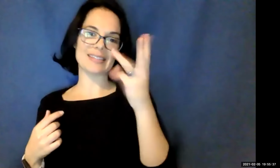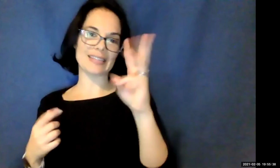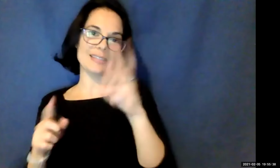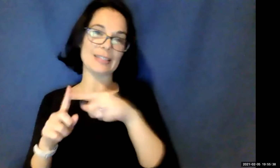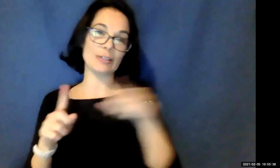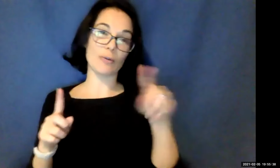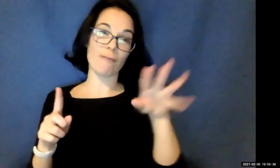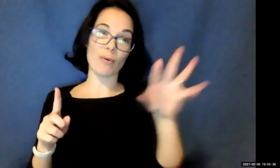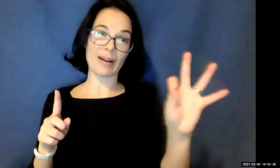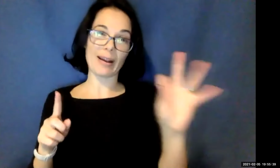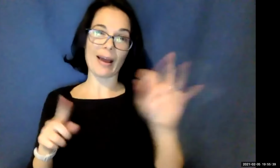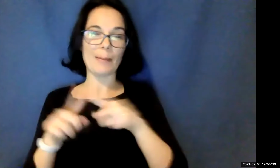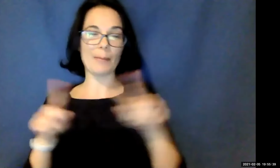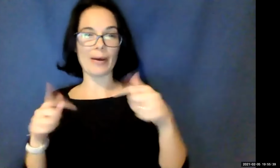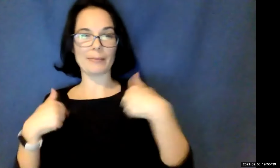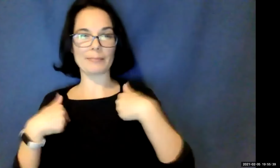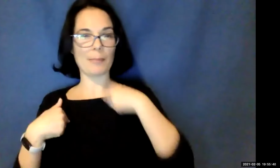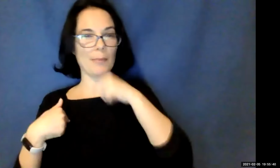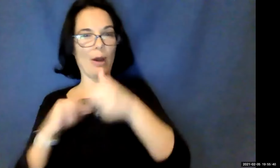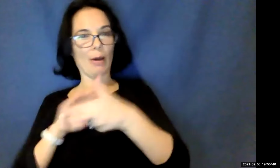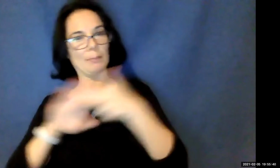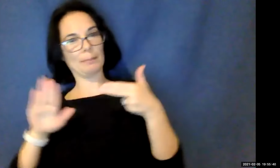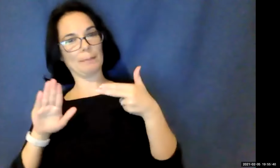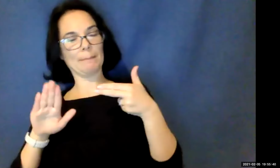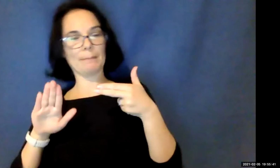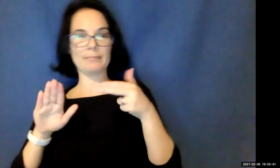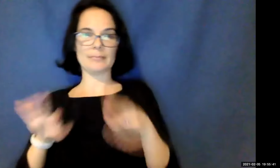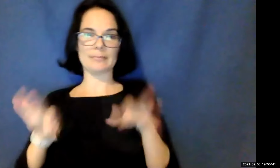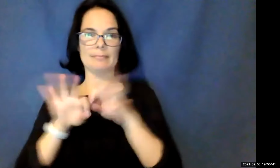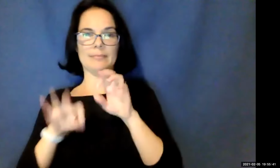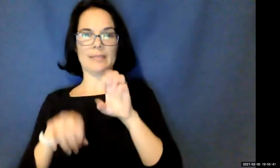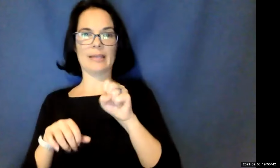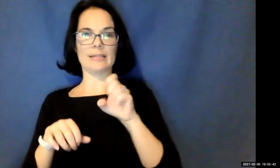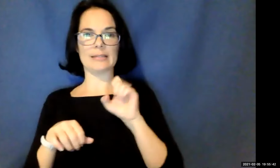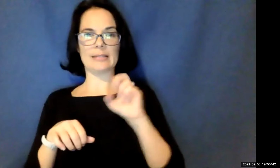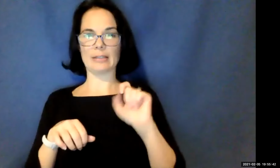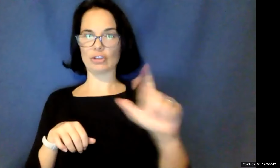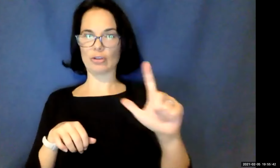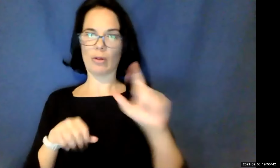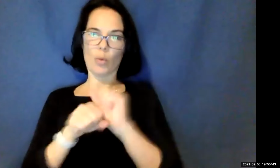worker by the state or federal government – then you would have to wait until phase 2.